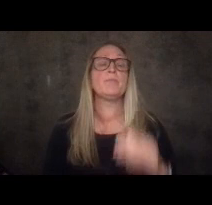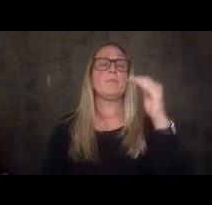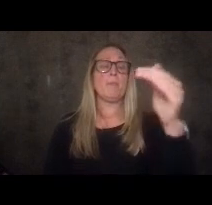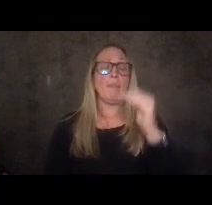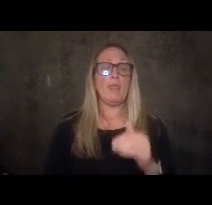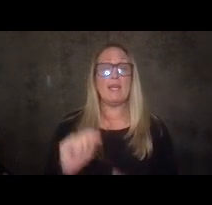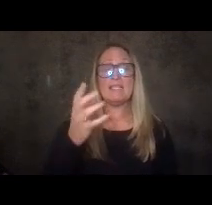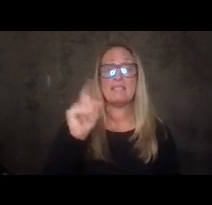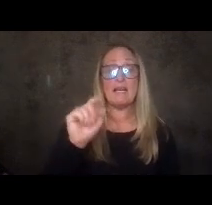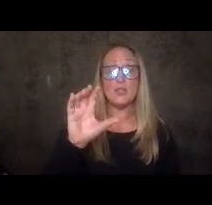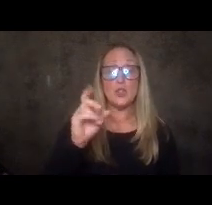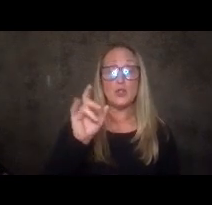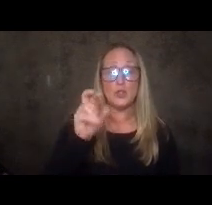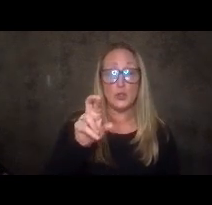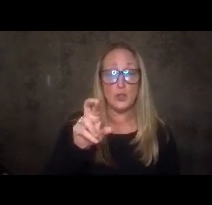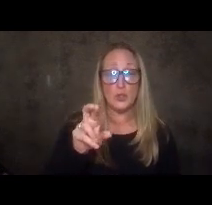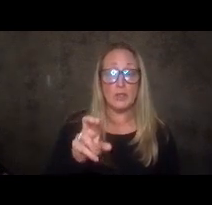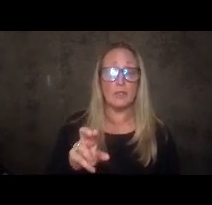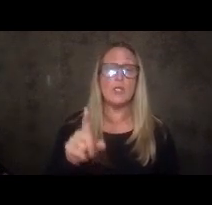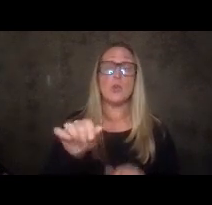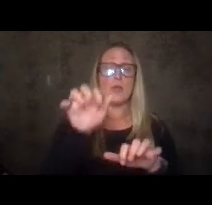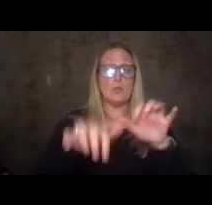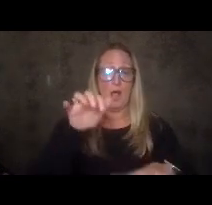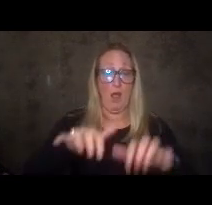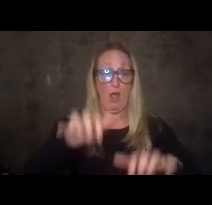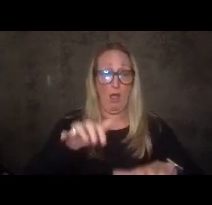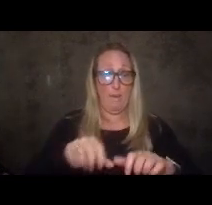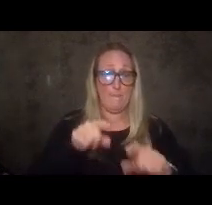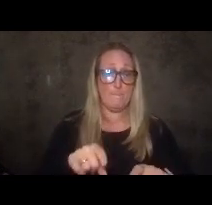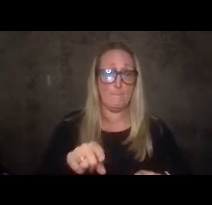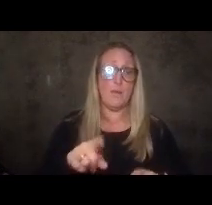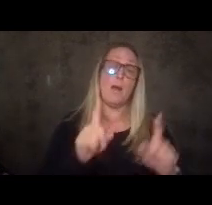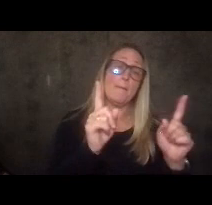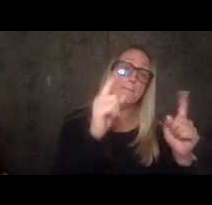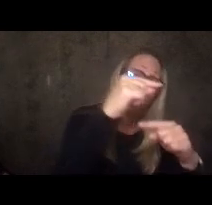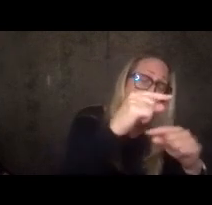cursor. Whenever you're typing in a box or in a document, this